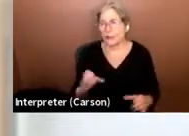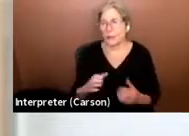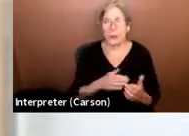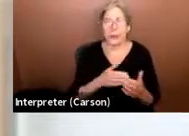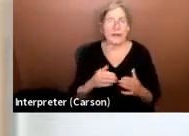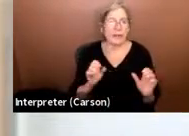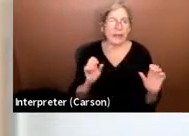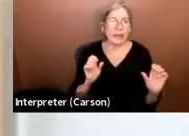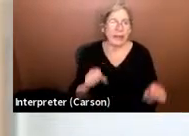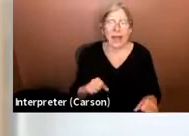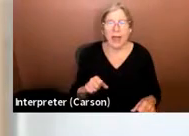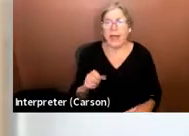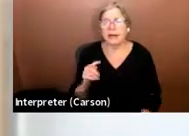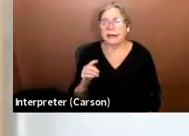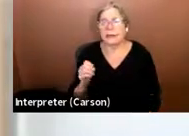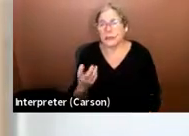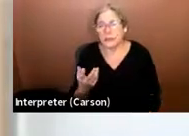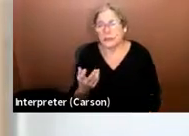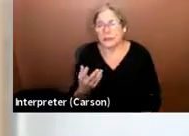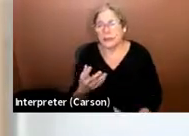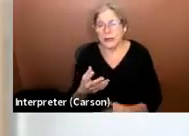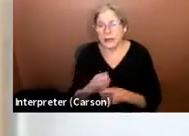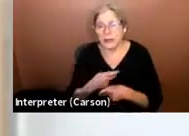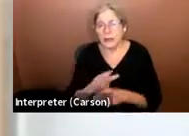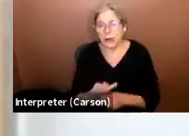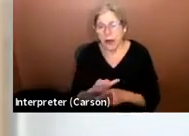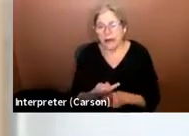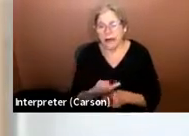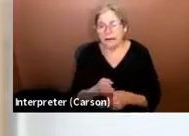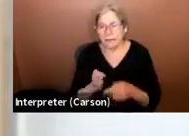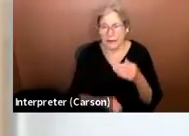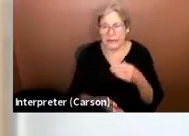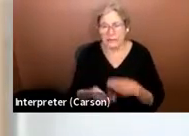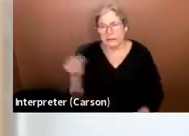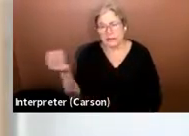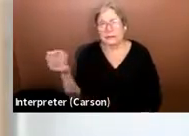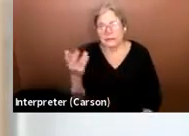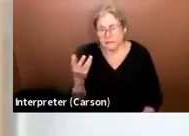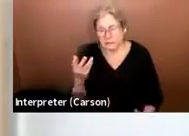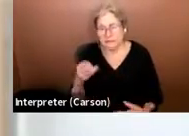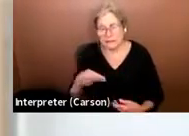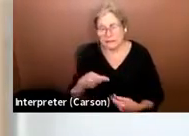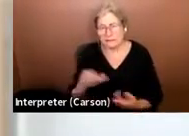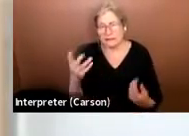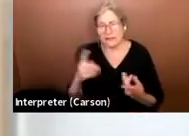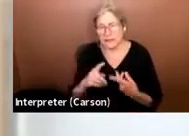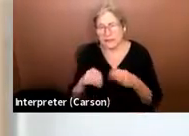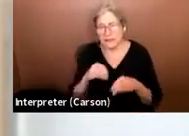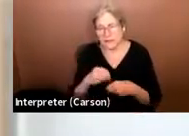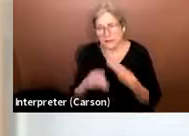to get their product in on time. Get it out into the world in a way that sighted people